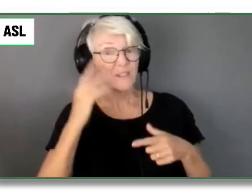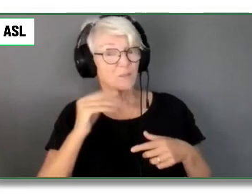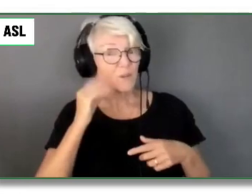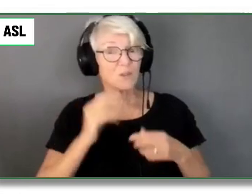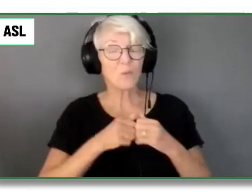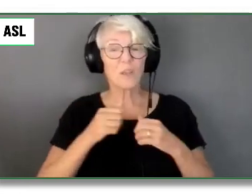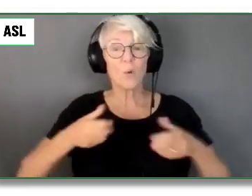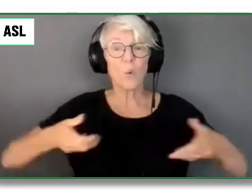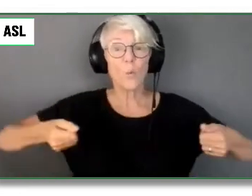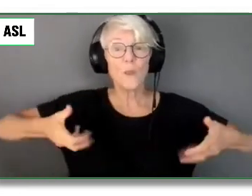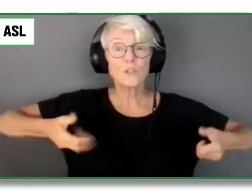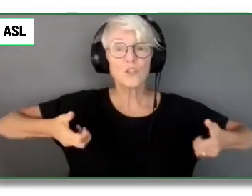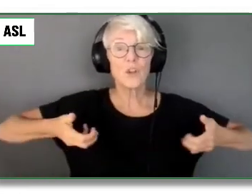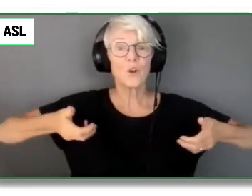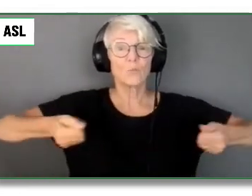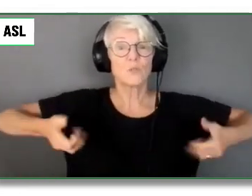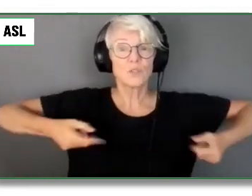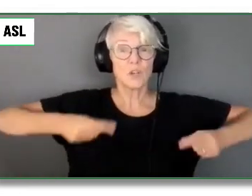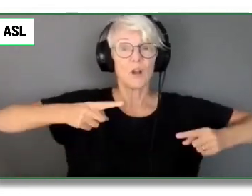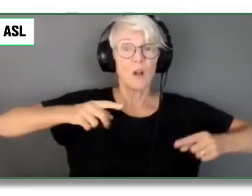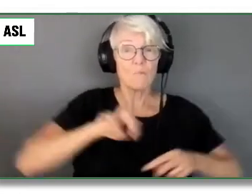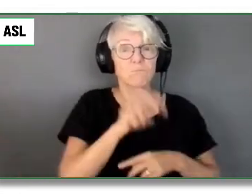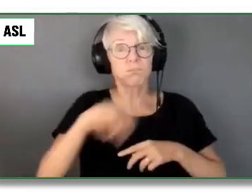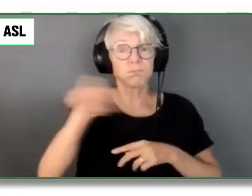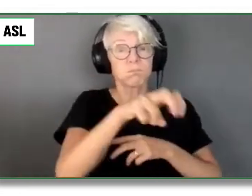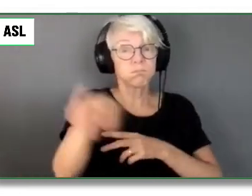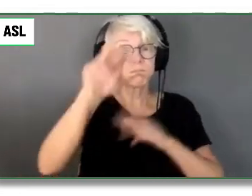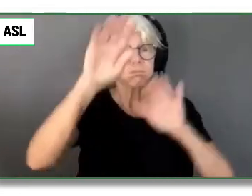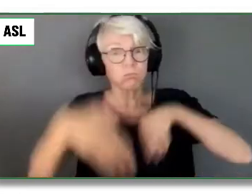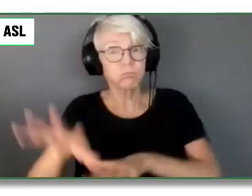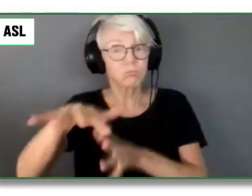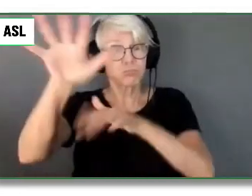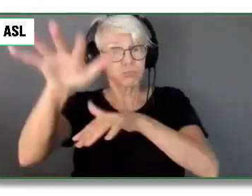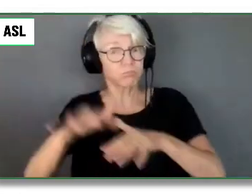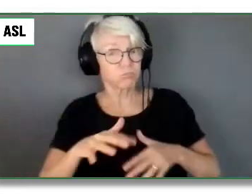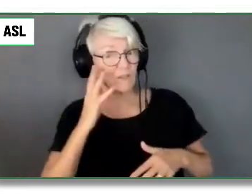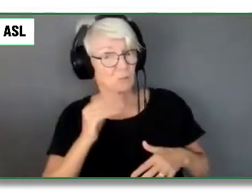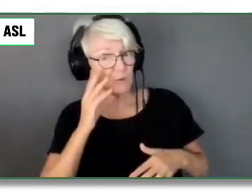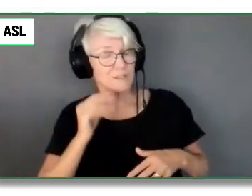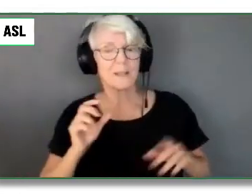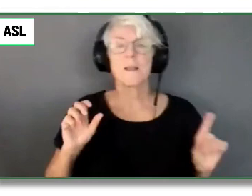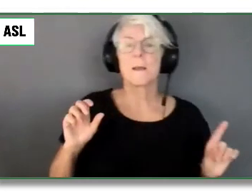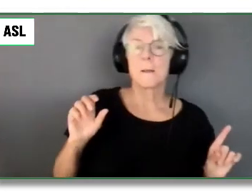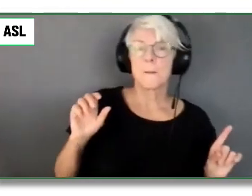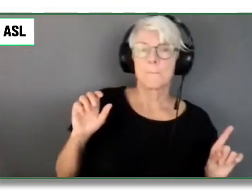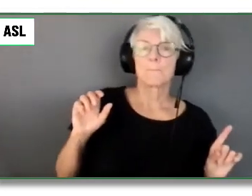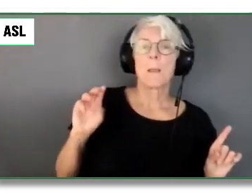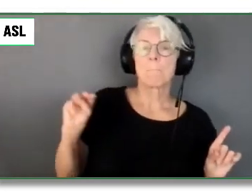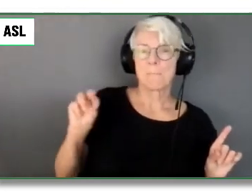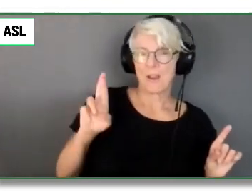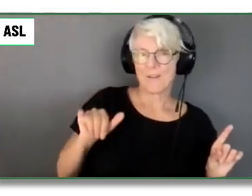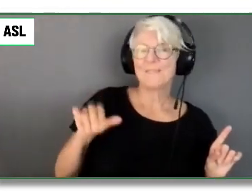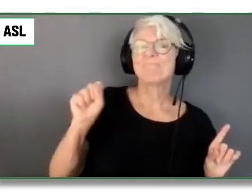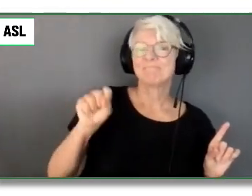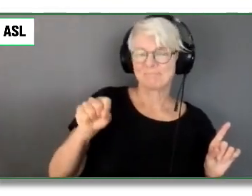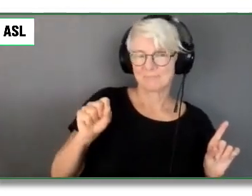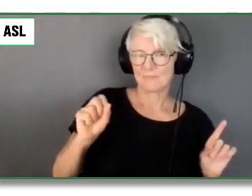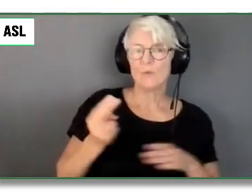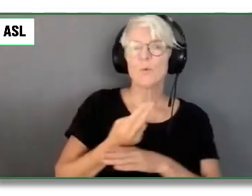things like that when you've been out? Yeah I've also used the new um the new park wheelchair that they have.